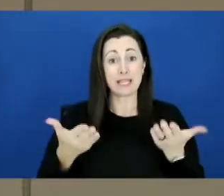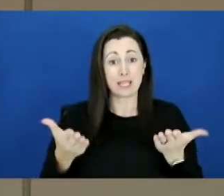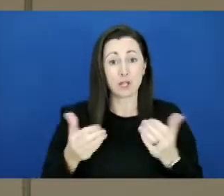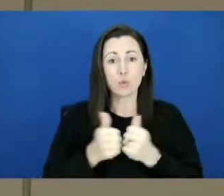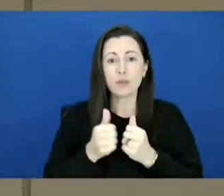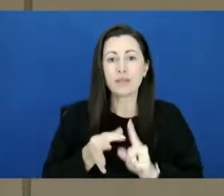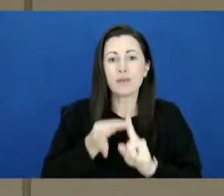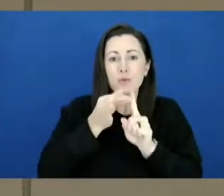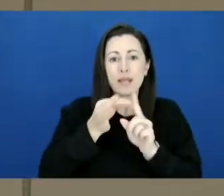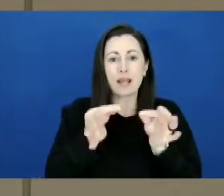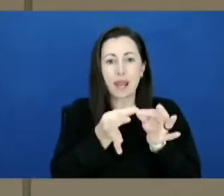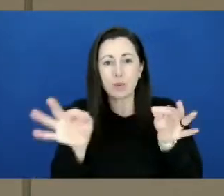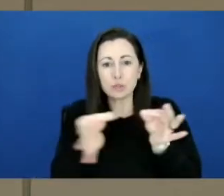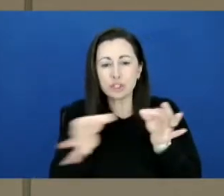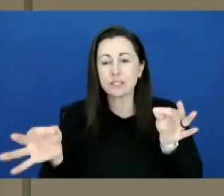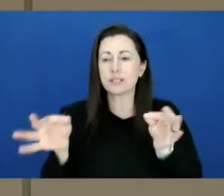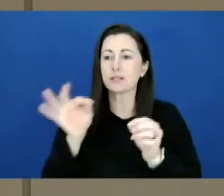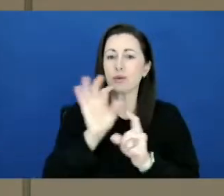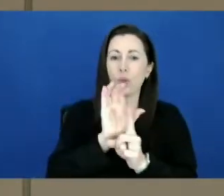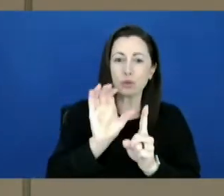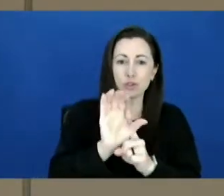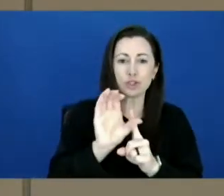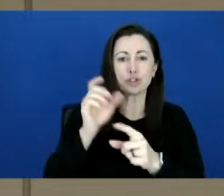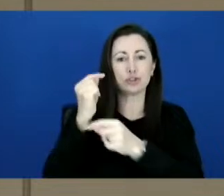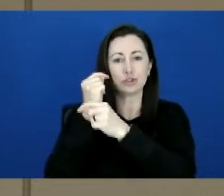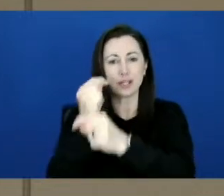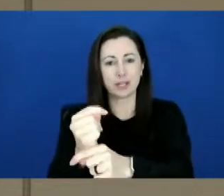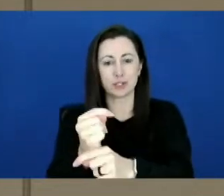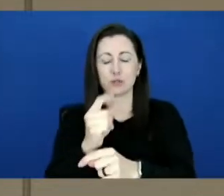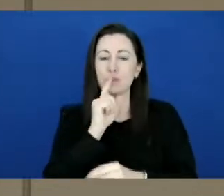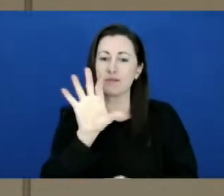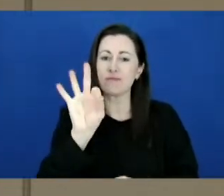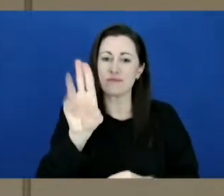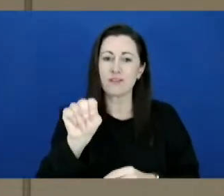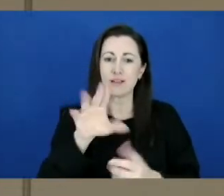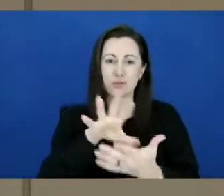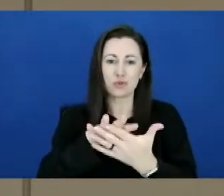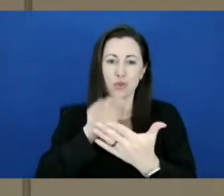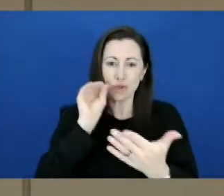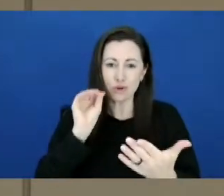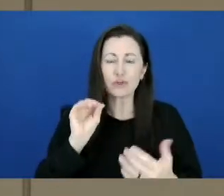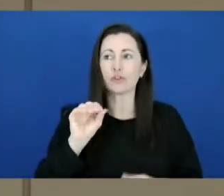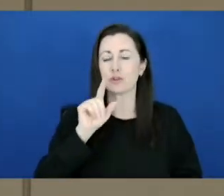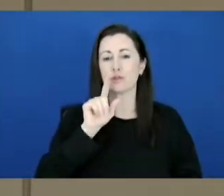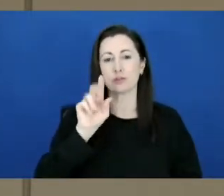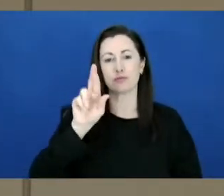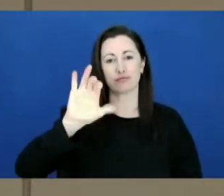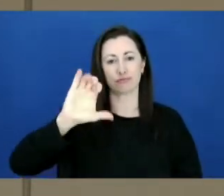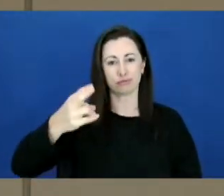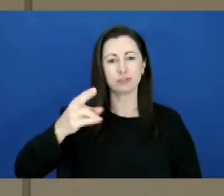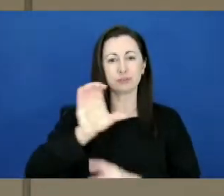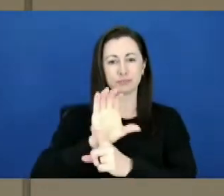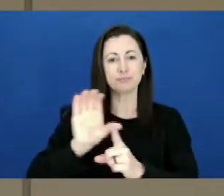AFRICA LIVING HERE. WITH UNIQUE LANGUAGES AND CULTURE, TRADITIONS AND IT'S SO